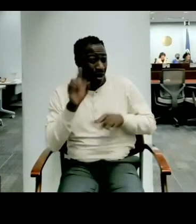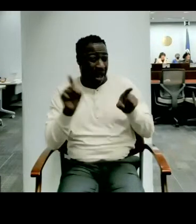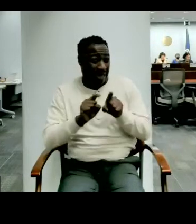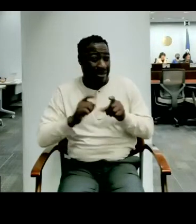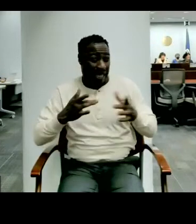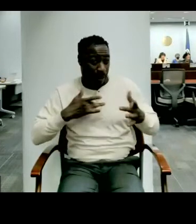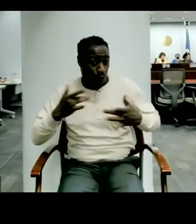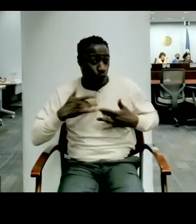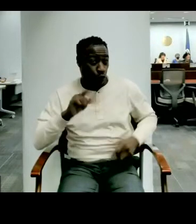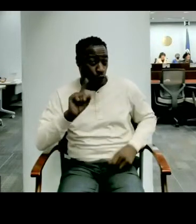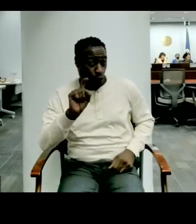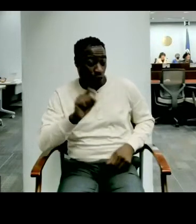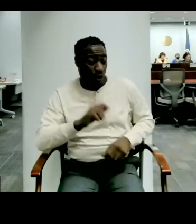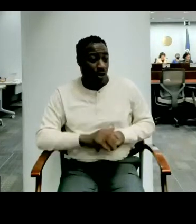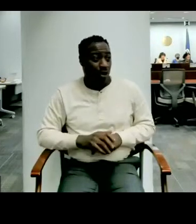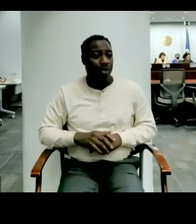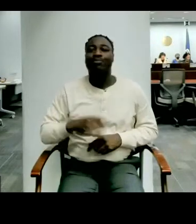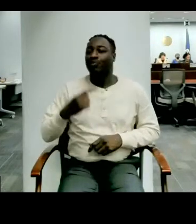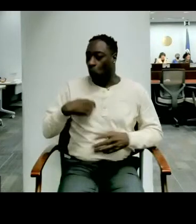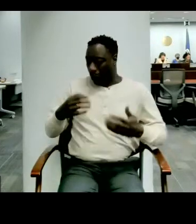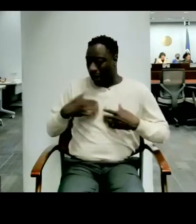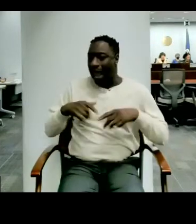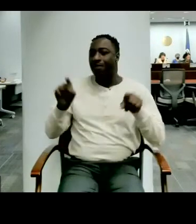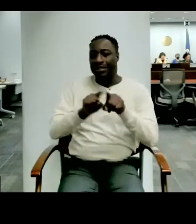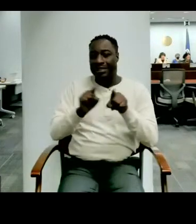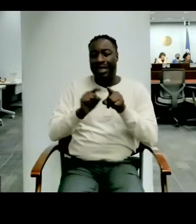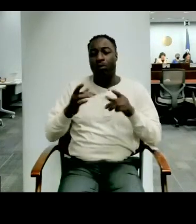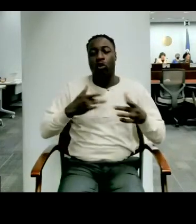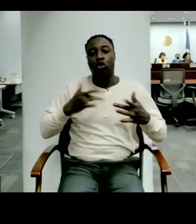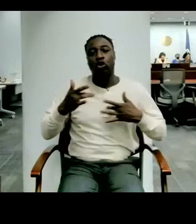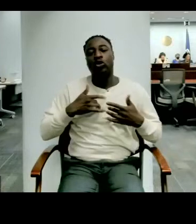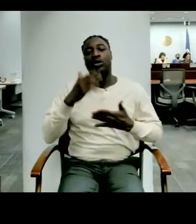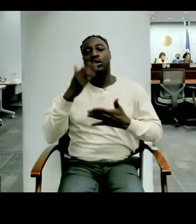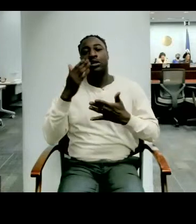We have similar concerns and in fact in some instances where we have had,